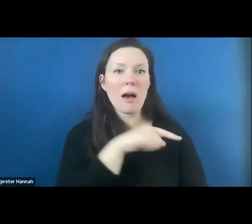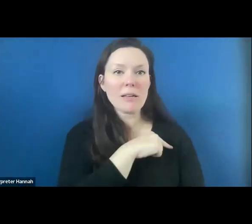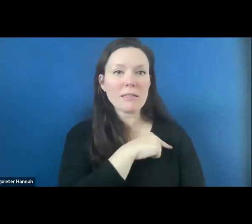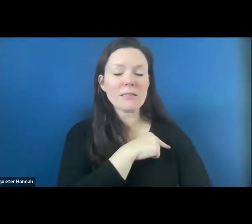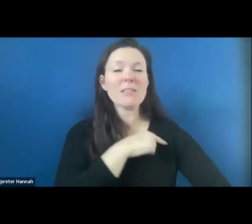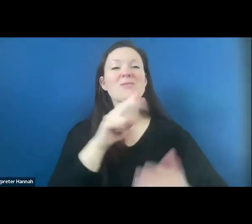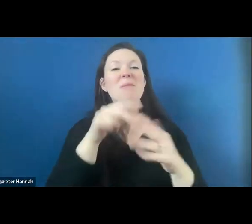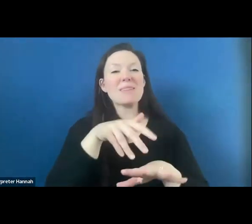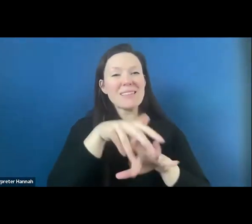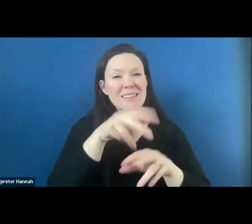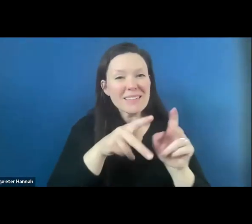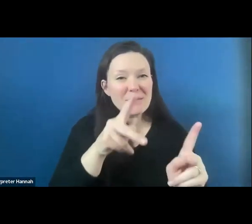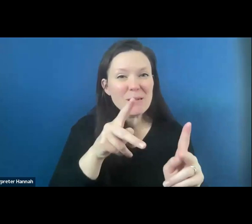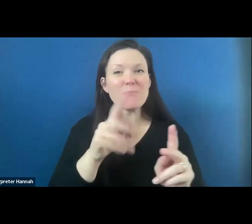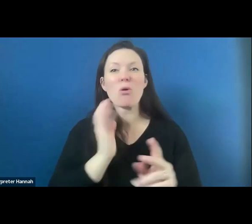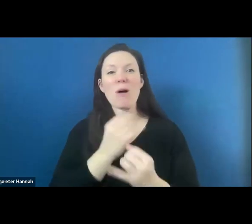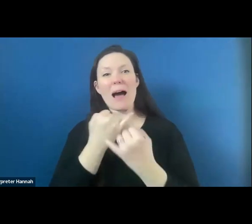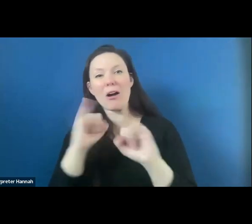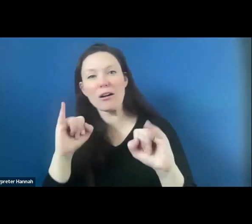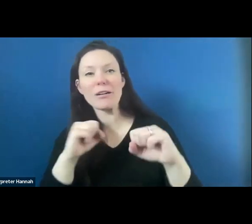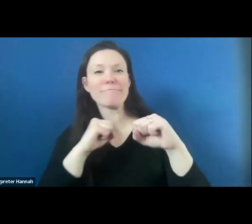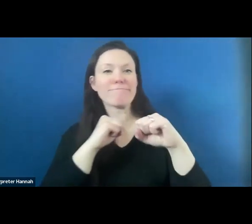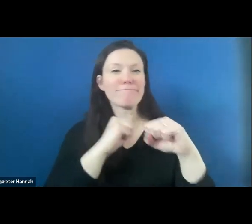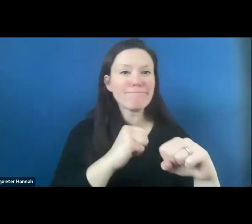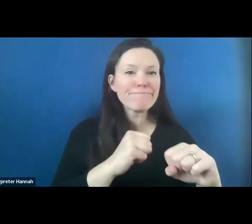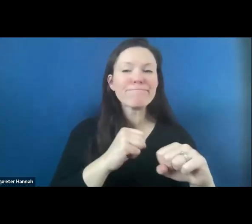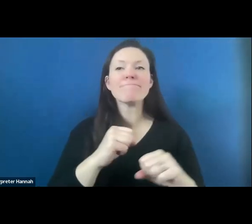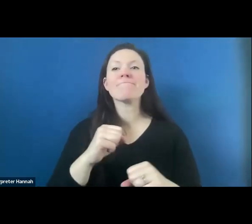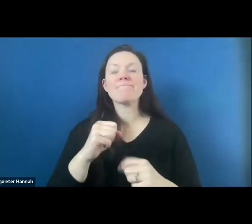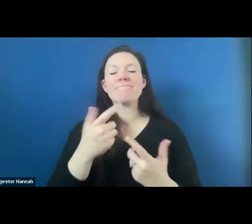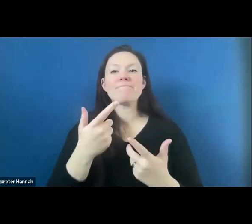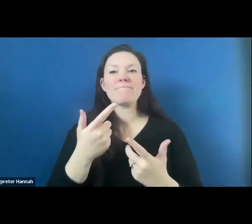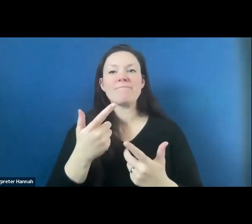peoples worldwide, militarism and protection of the environment.